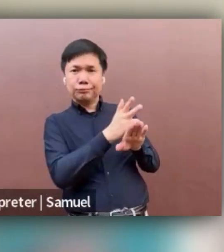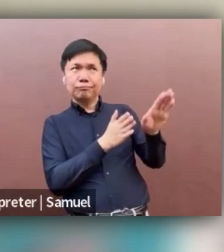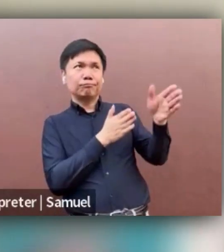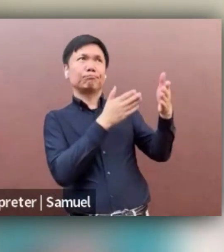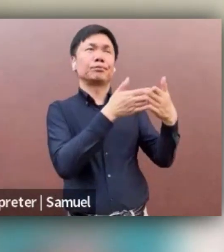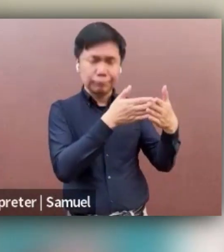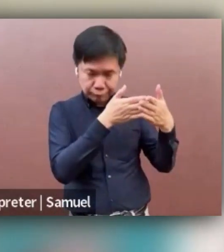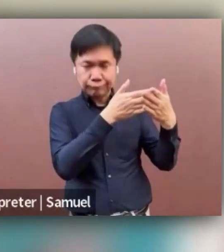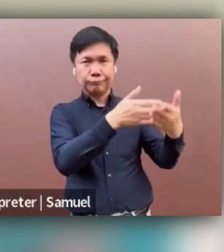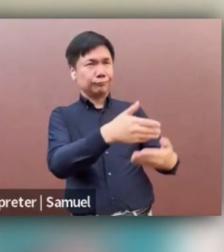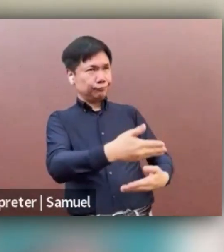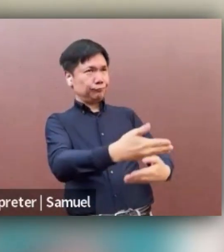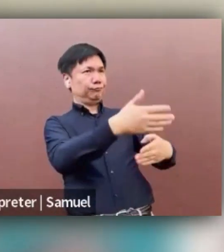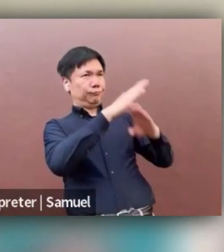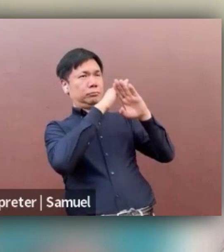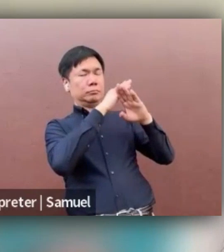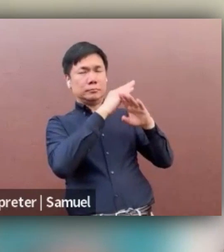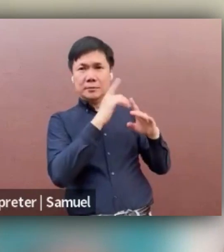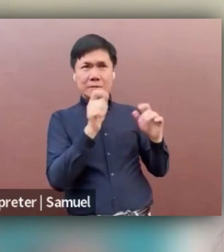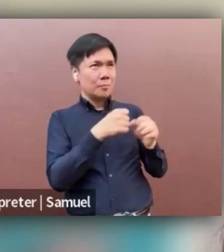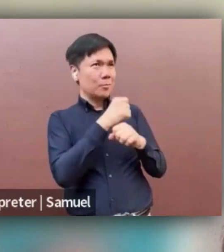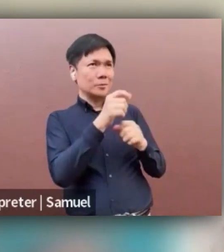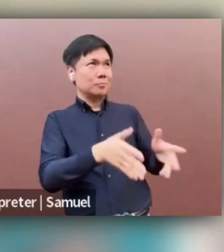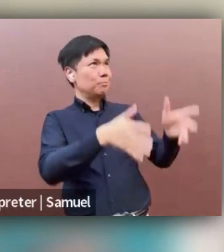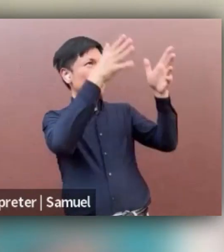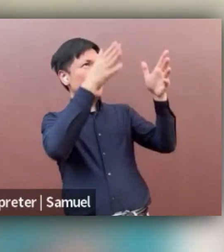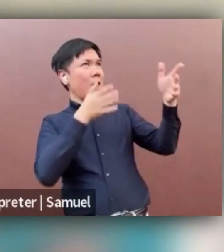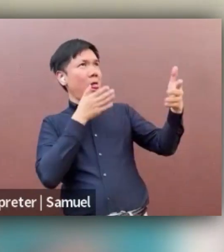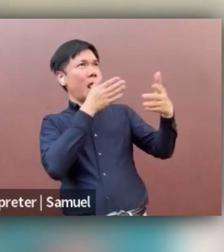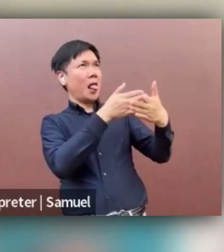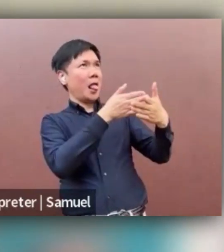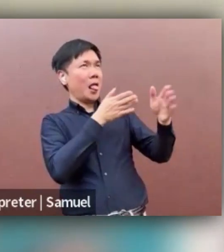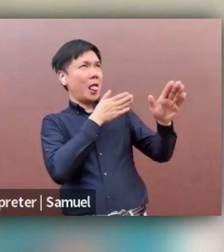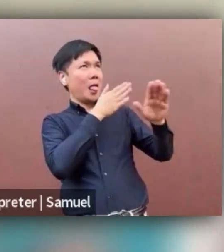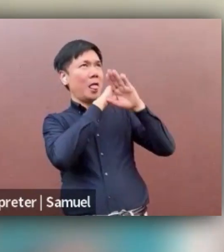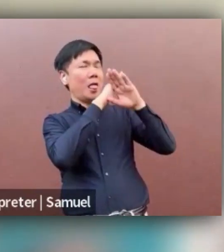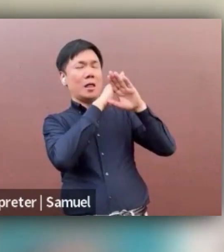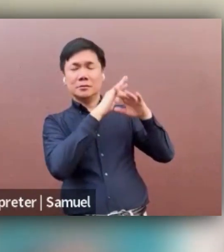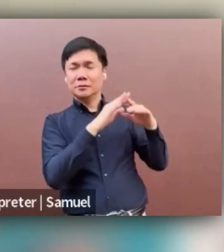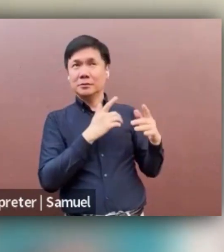to the building. So, the building was made inaccessible. It wasn't necessary...